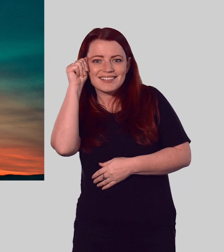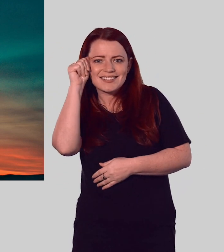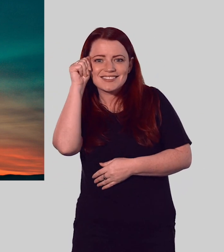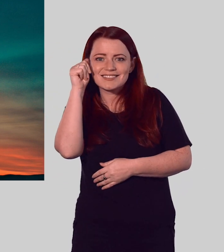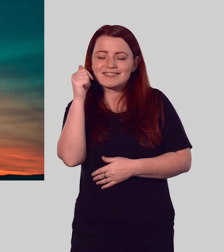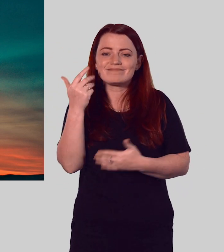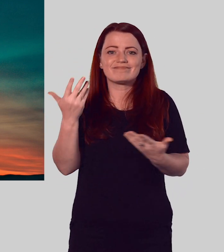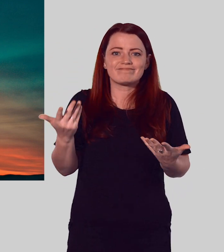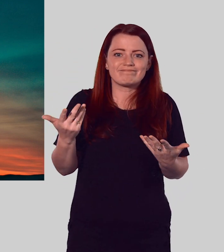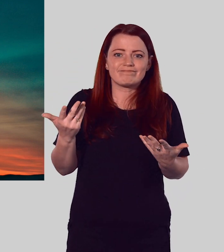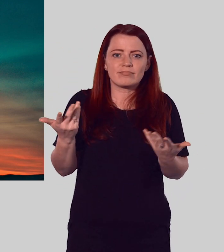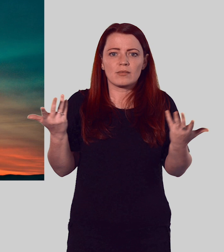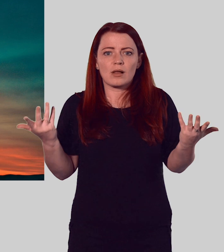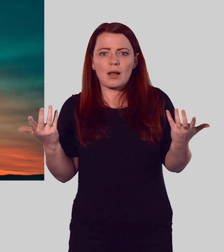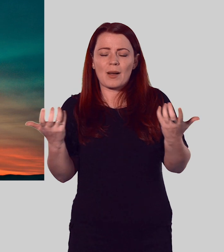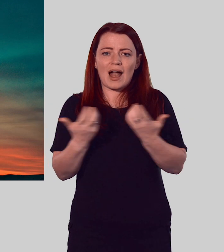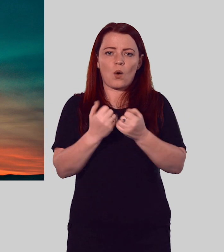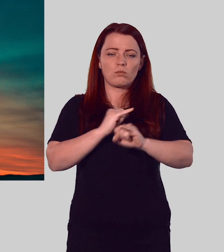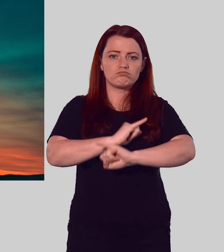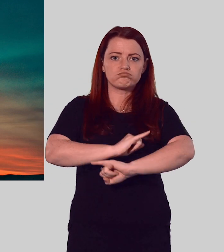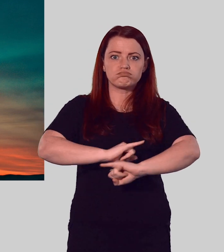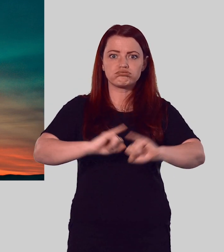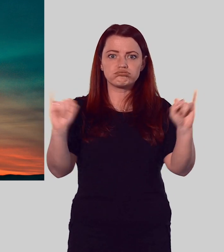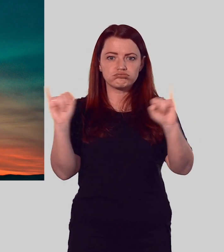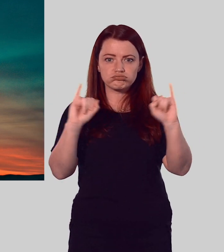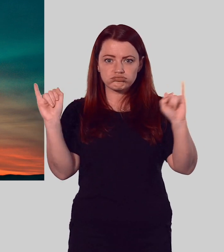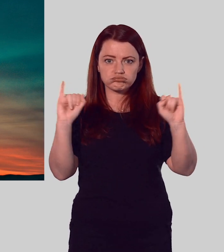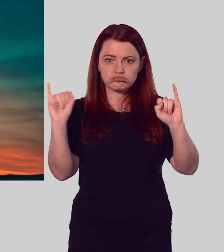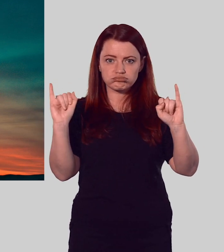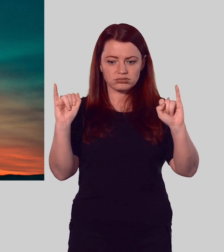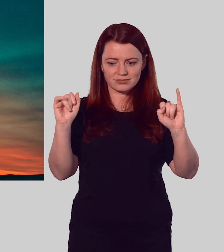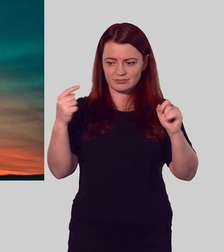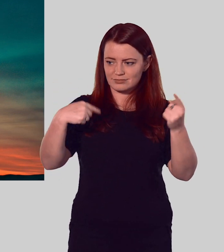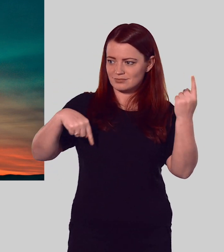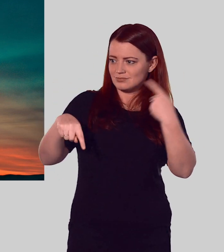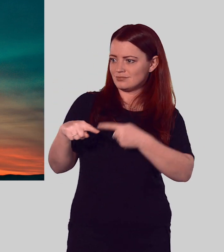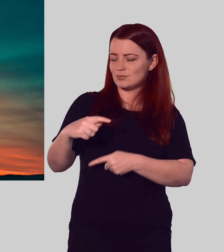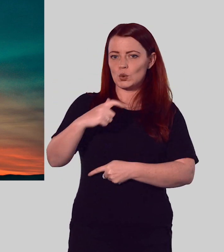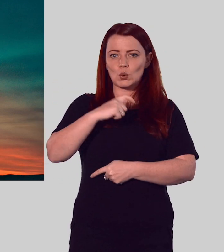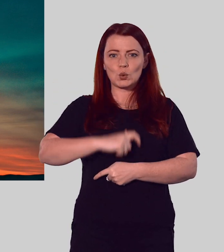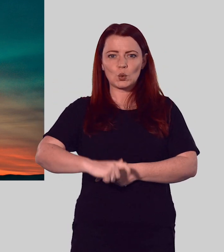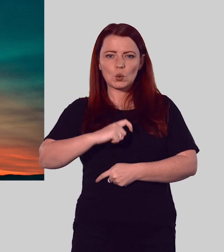about how tragic human greed